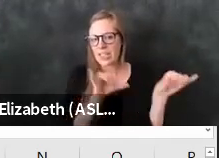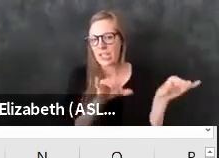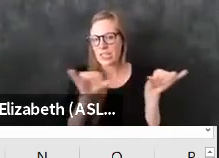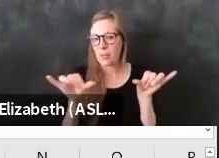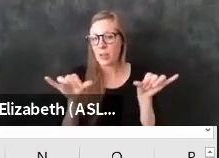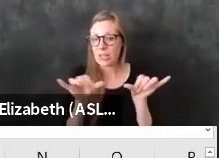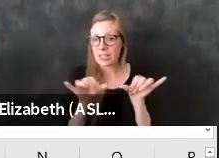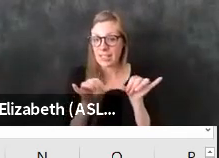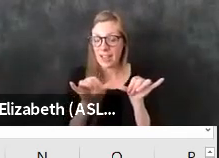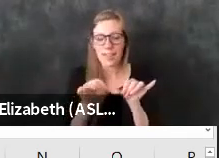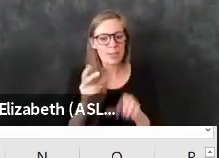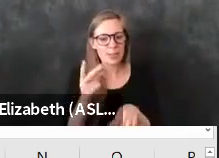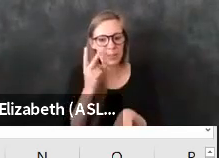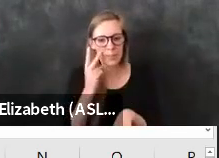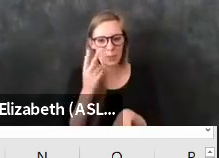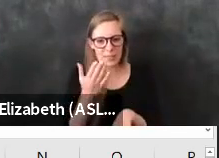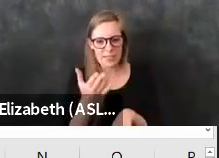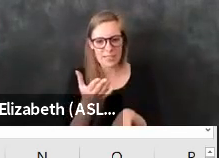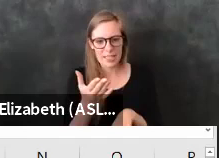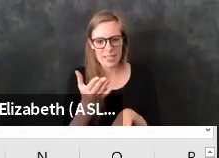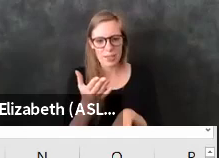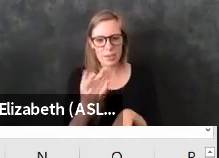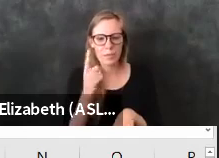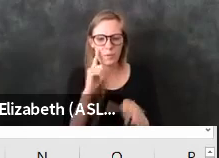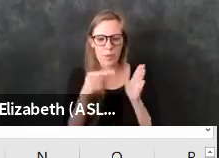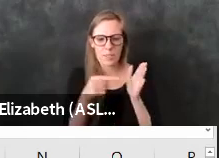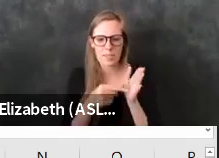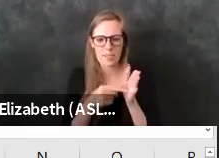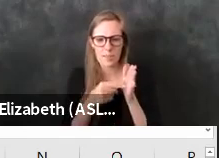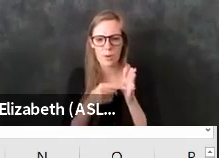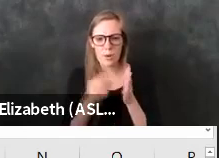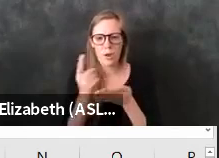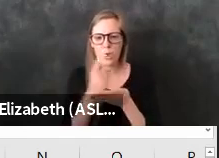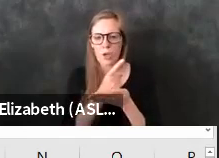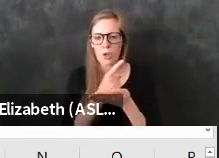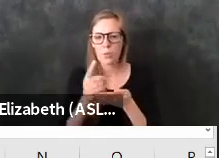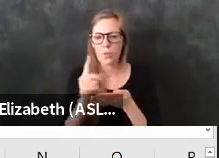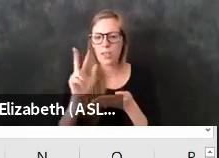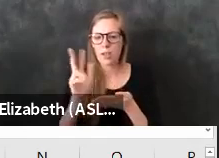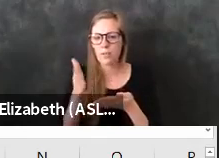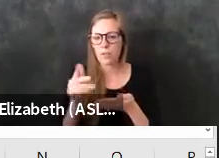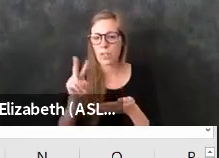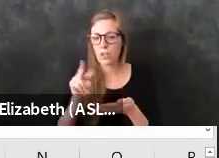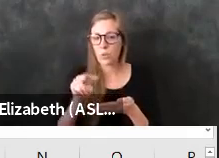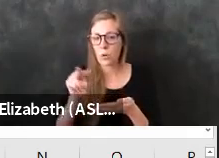And you'll see here that, for example, the week of three twenty to the which was